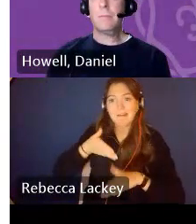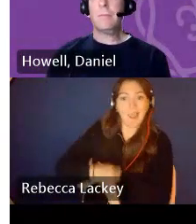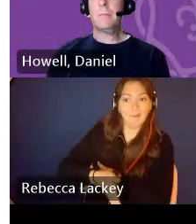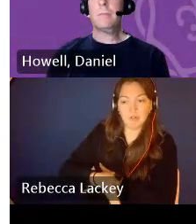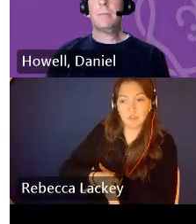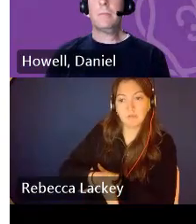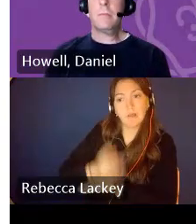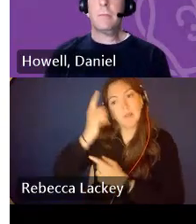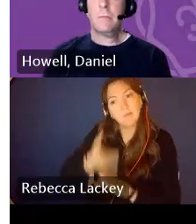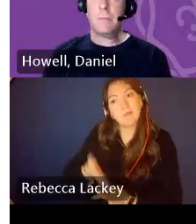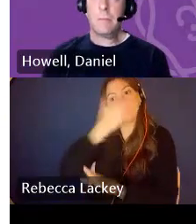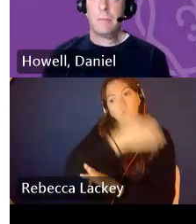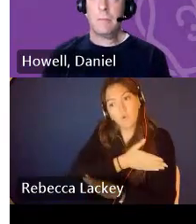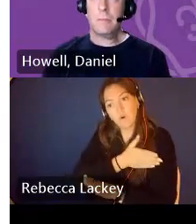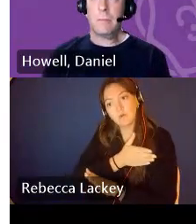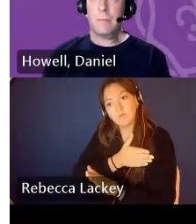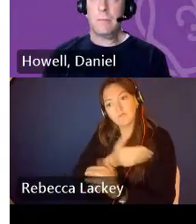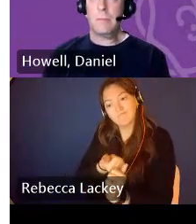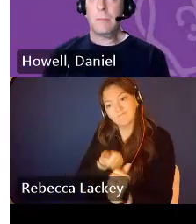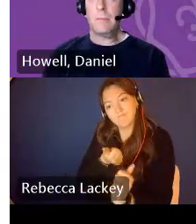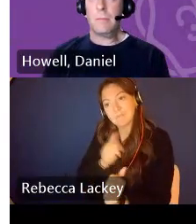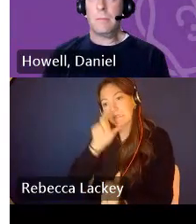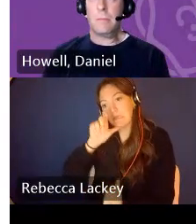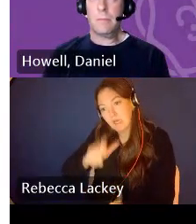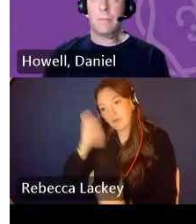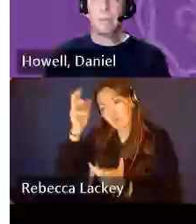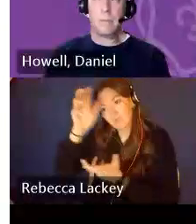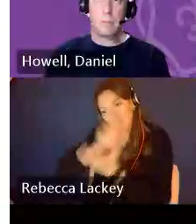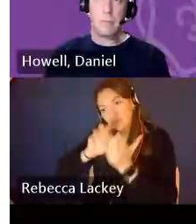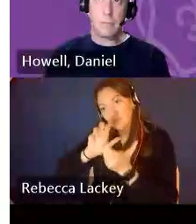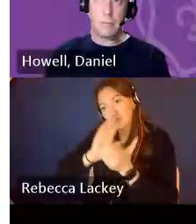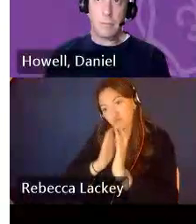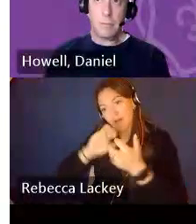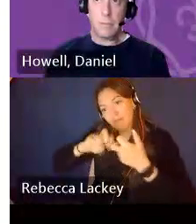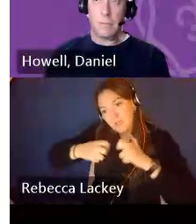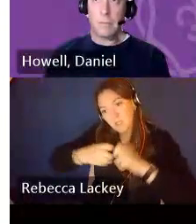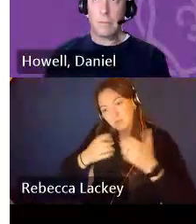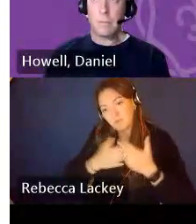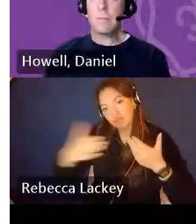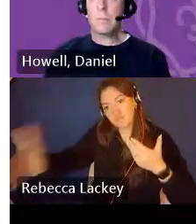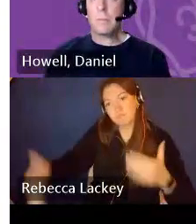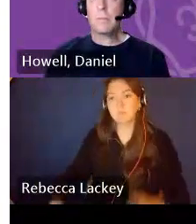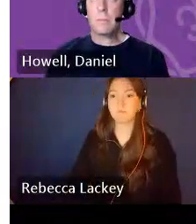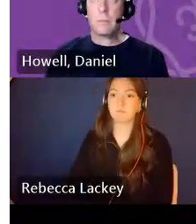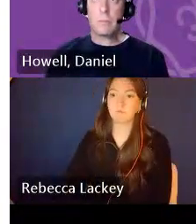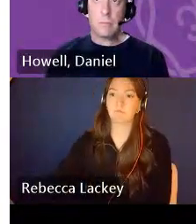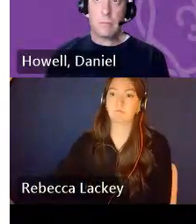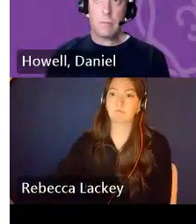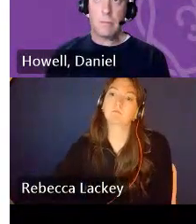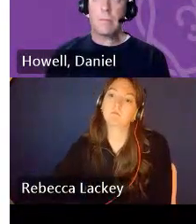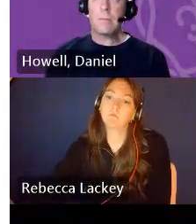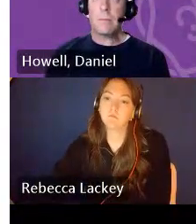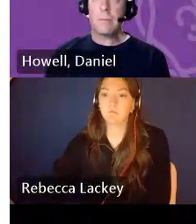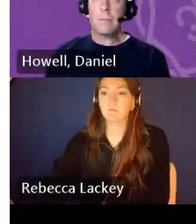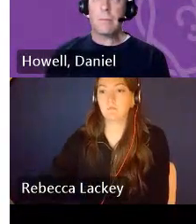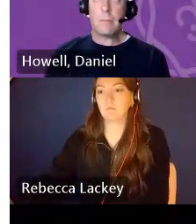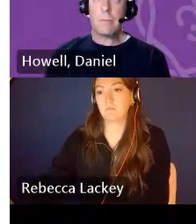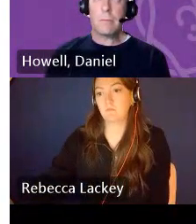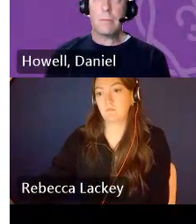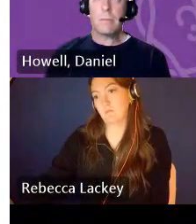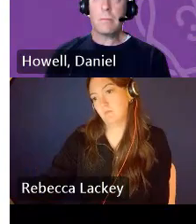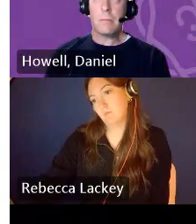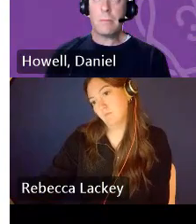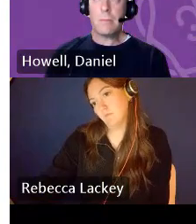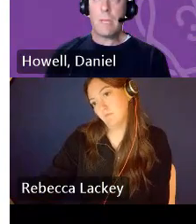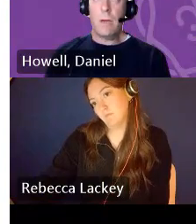Proactive planning would help avoid unnecessary confusion and traffic issues moving forward.